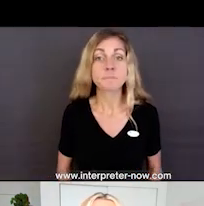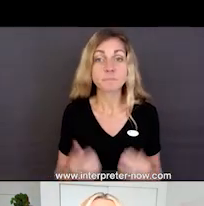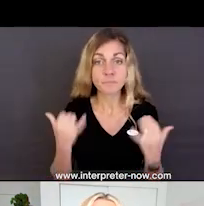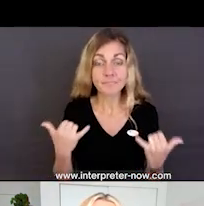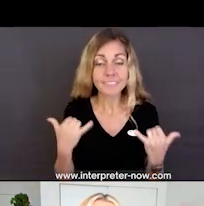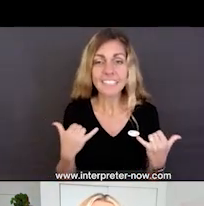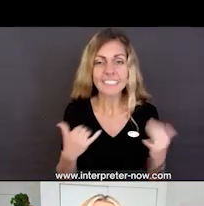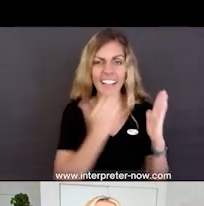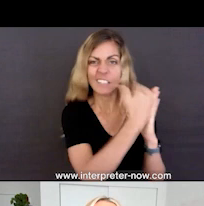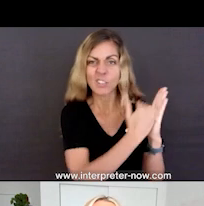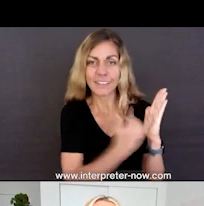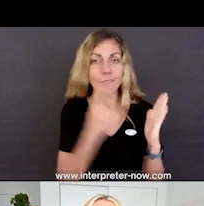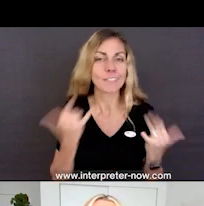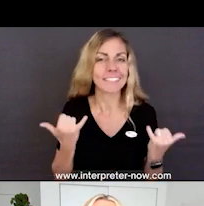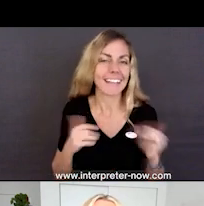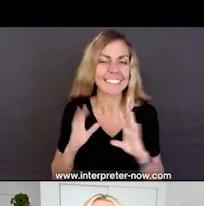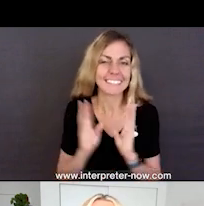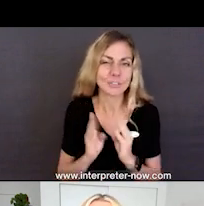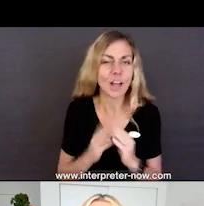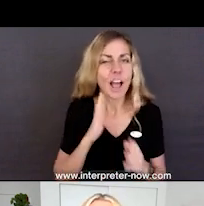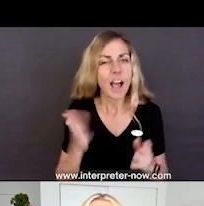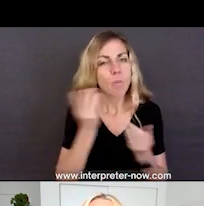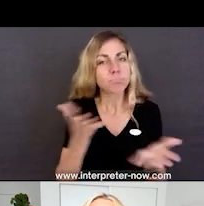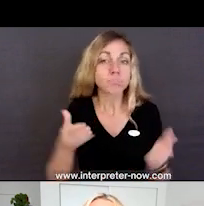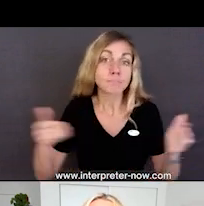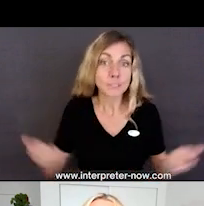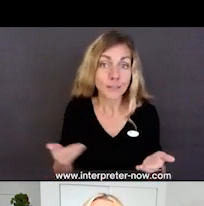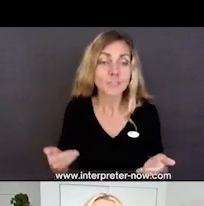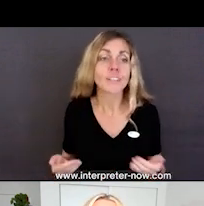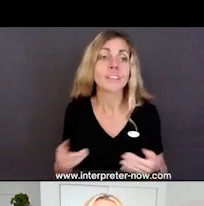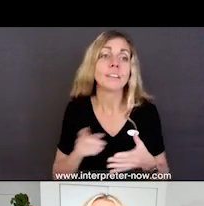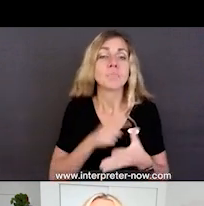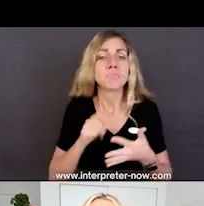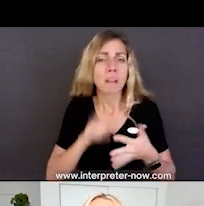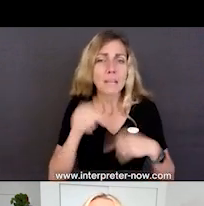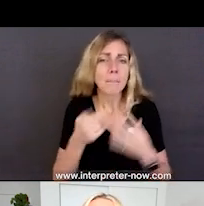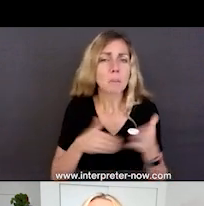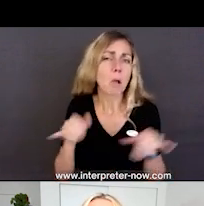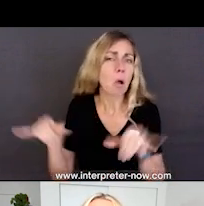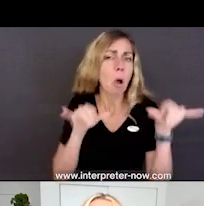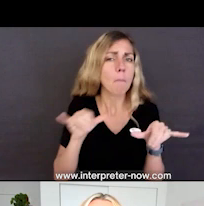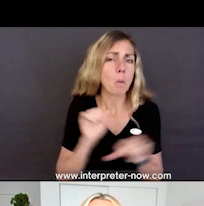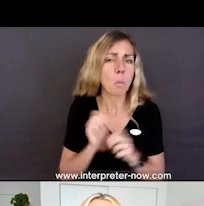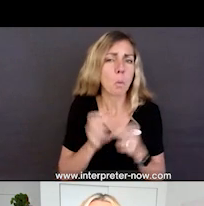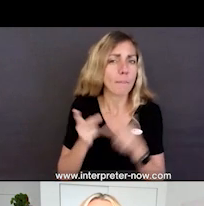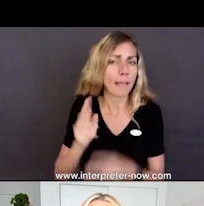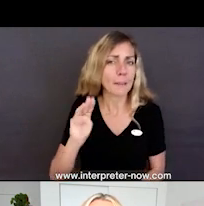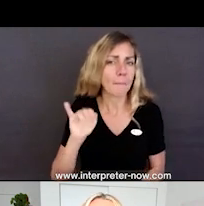Our agenda for today in this session. I'll share a bit of an introduction, and we'll talk about some common workplace microaggressions,